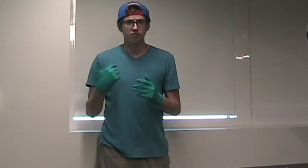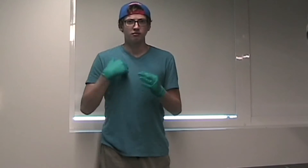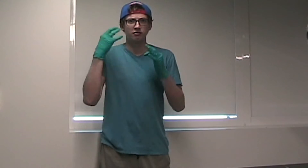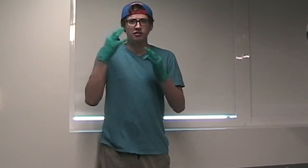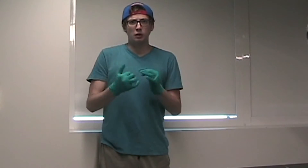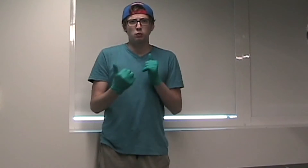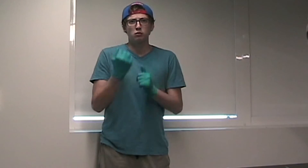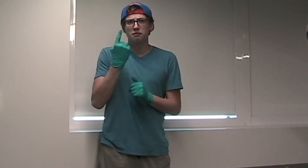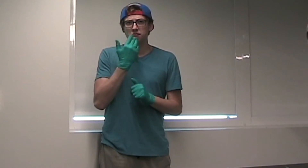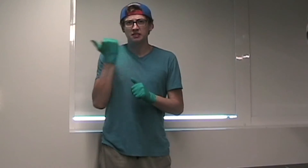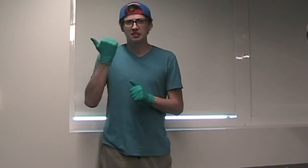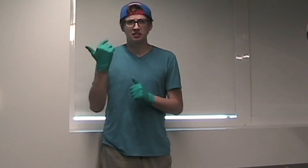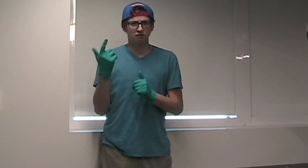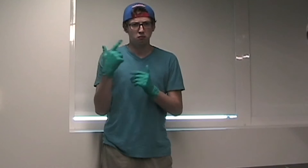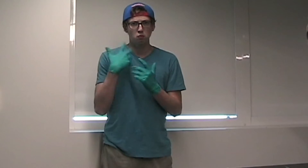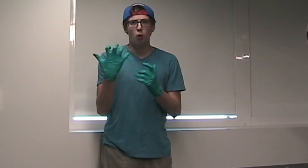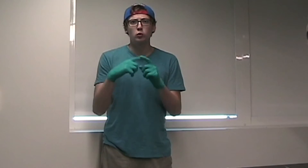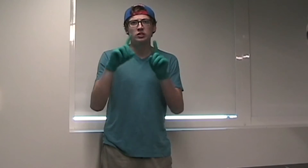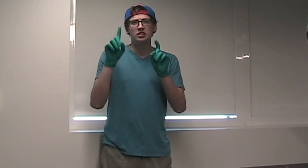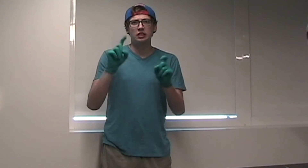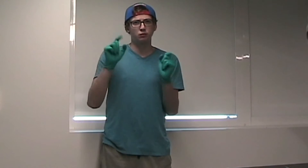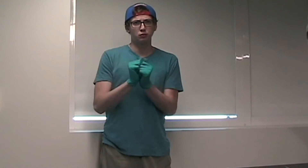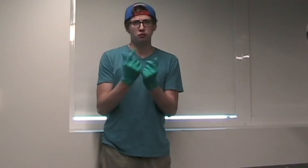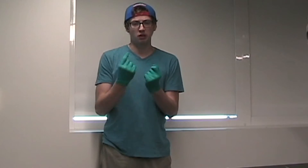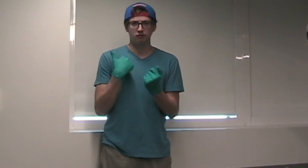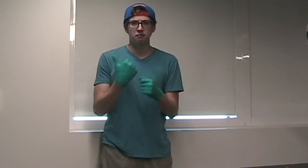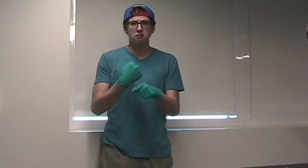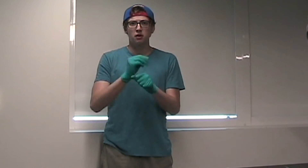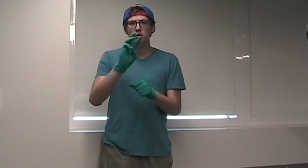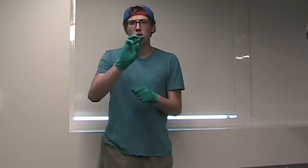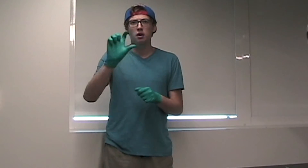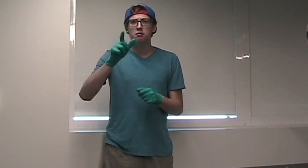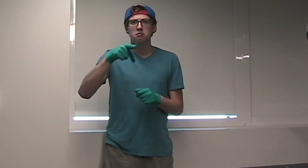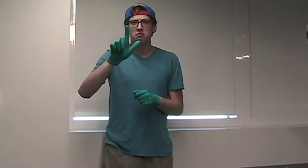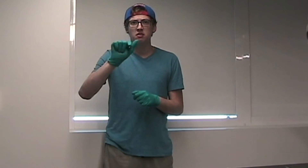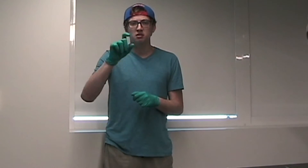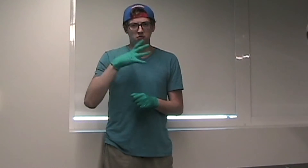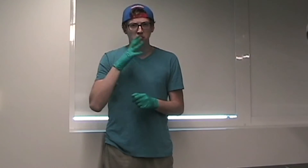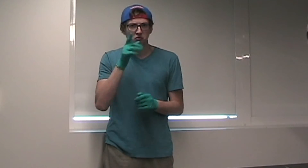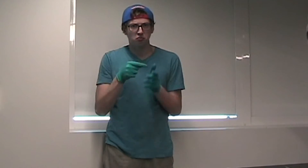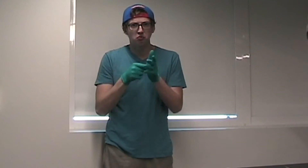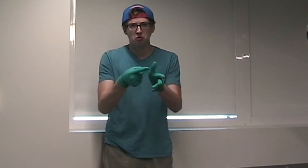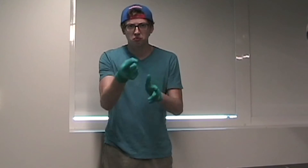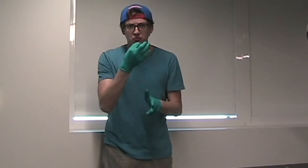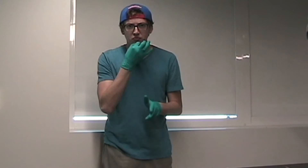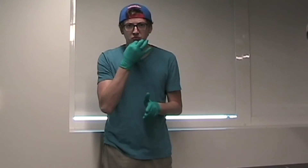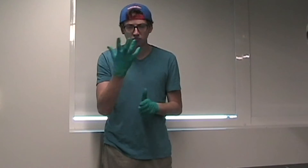The purpose of well plate is to determine whether our fibers were successful or not. I'll be showing you the preparation of well plate soon.